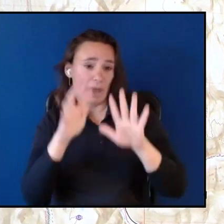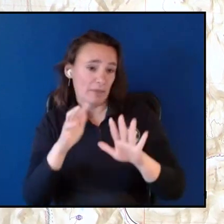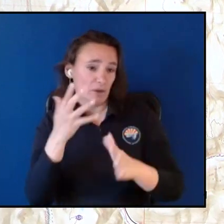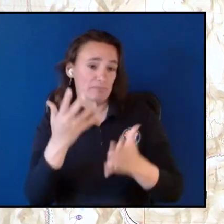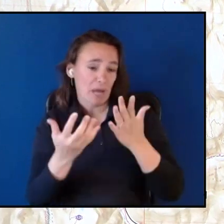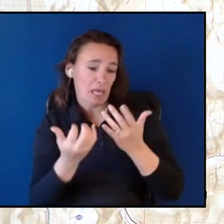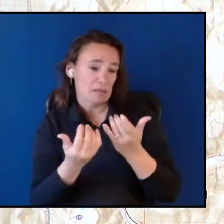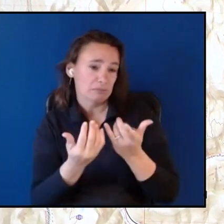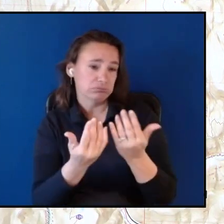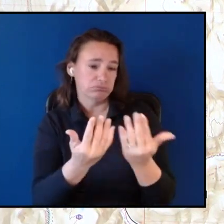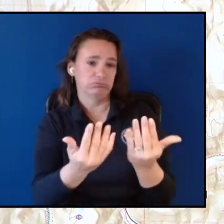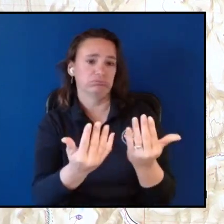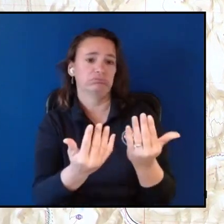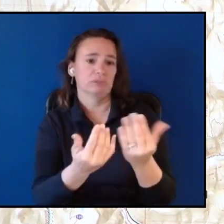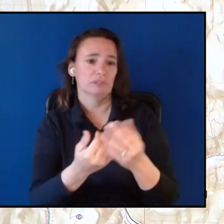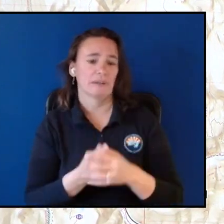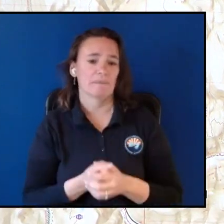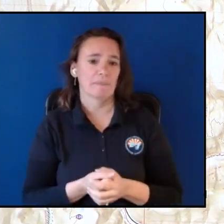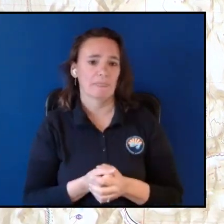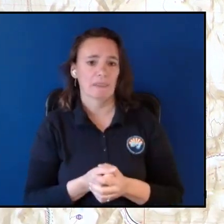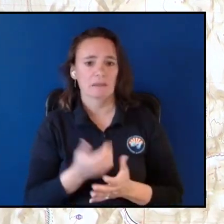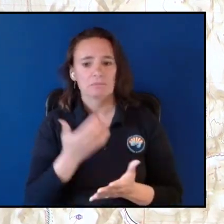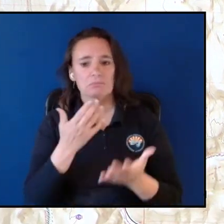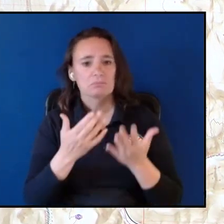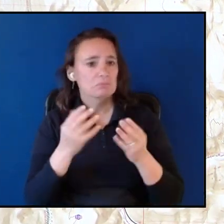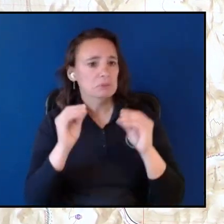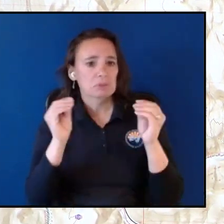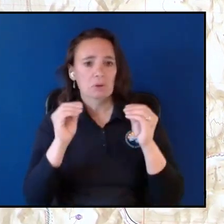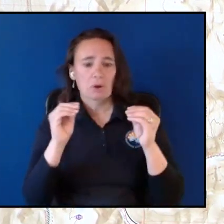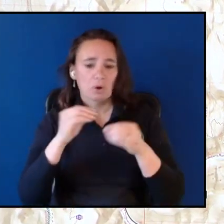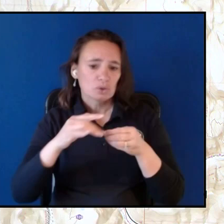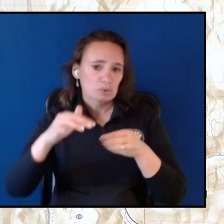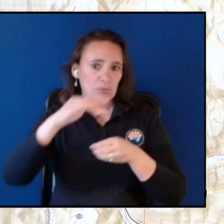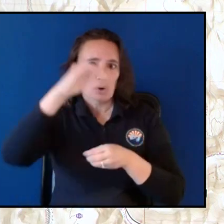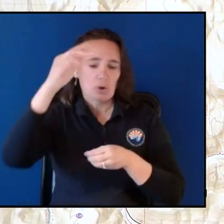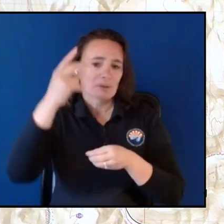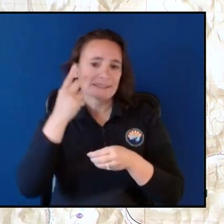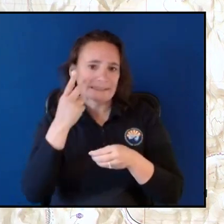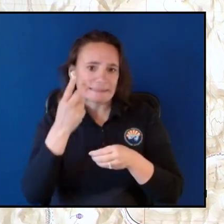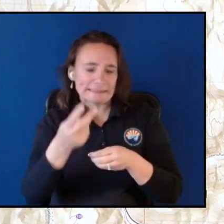any, you don't see smoke or it doesn't show up on any of our infrared flights so we don't want to lose sight of this.